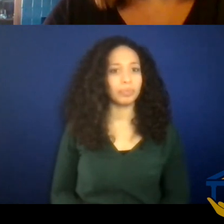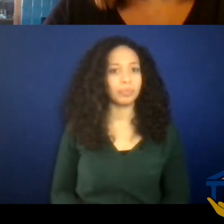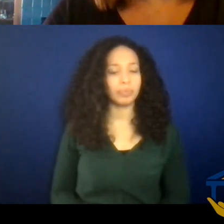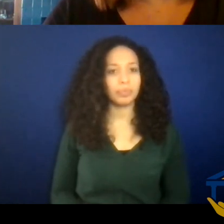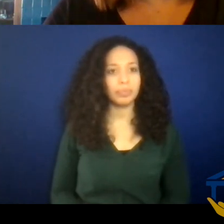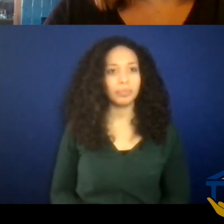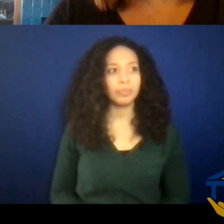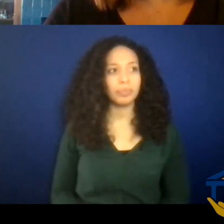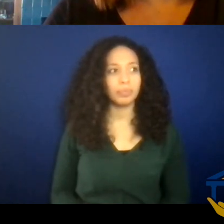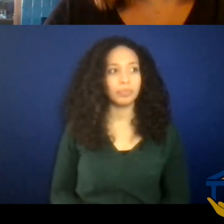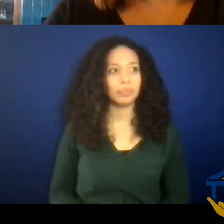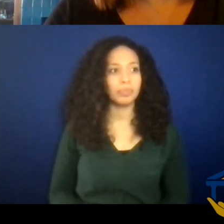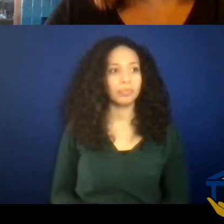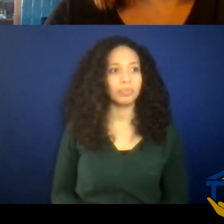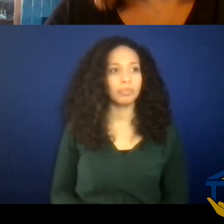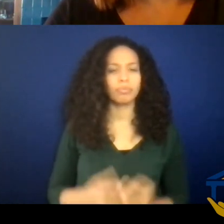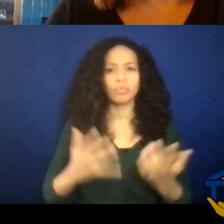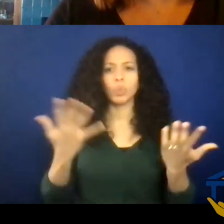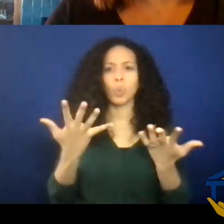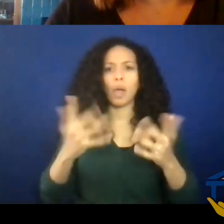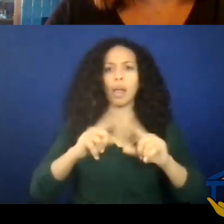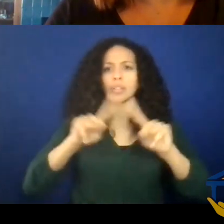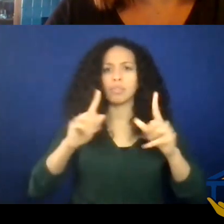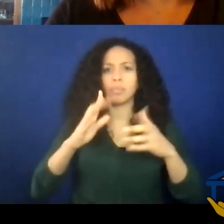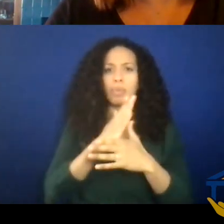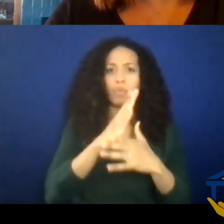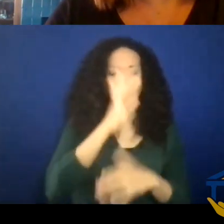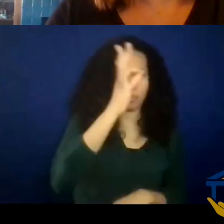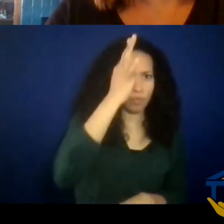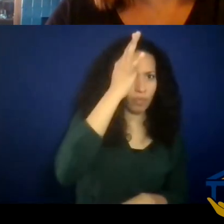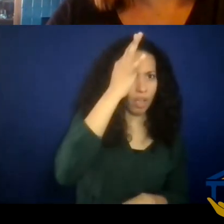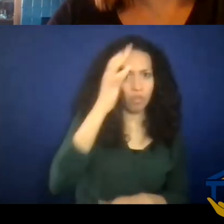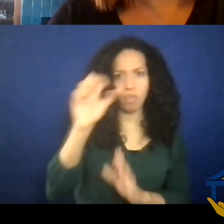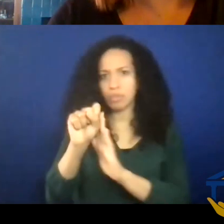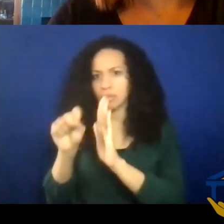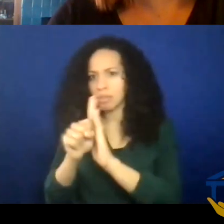So, what is the difference between Federal and State law and why is it important to know that